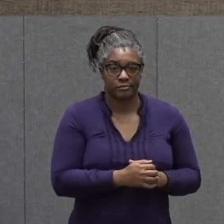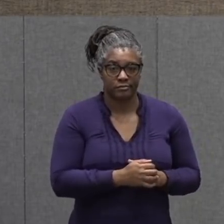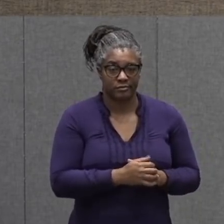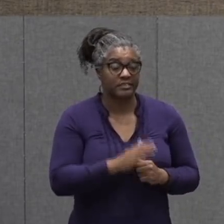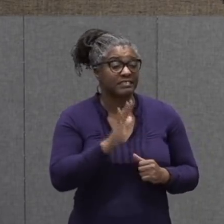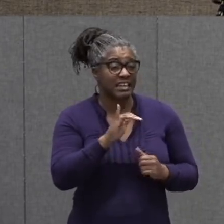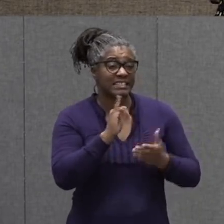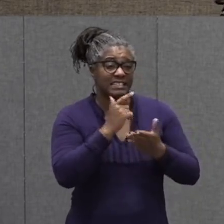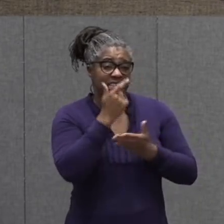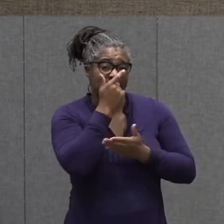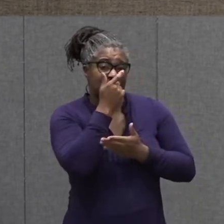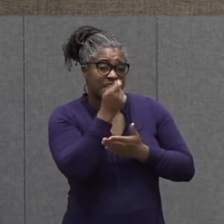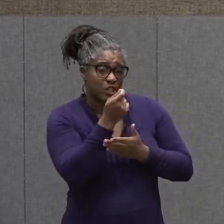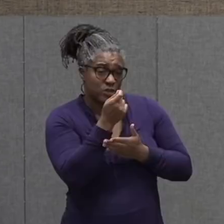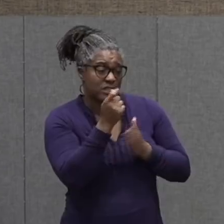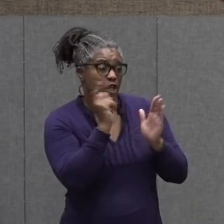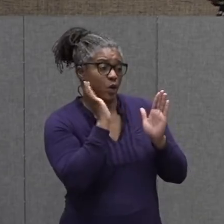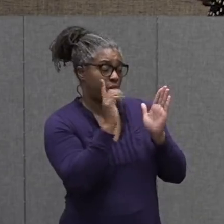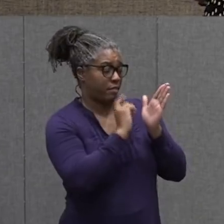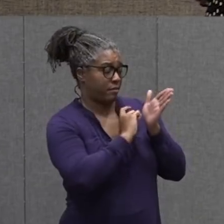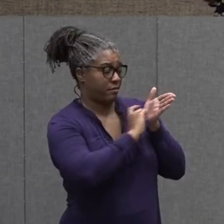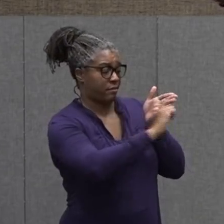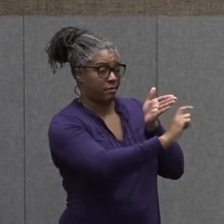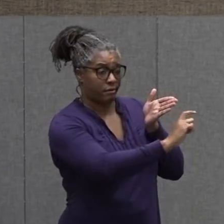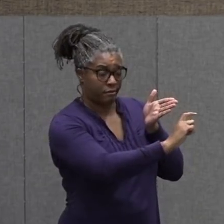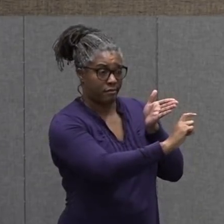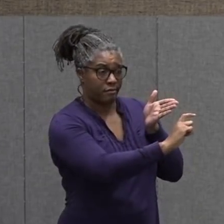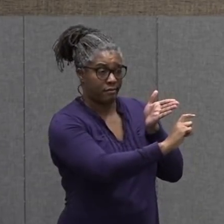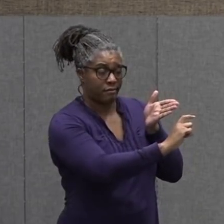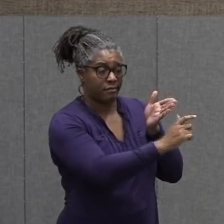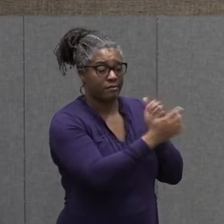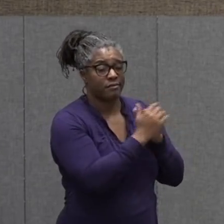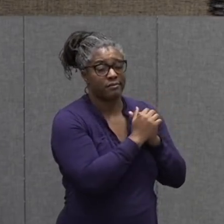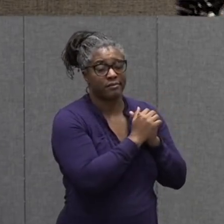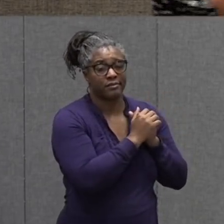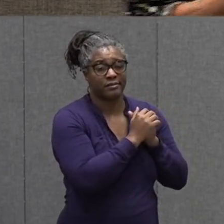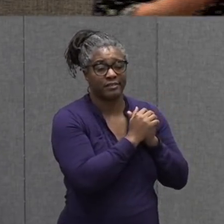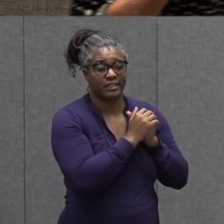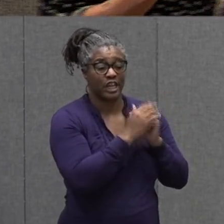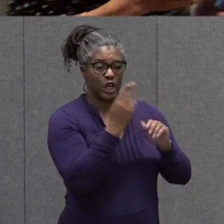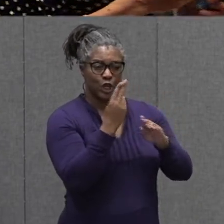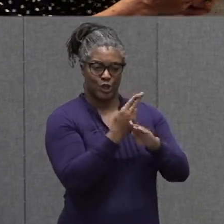'Cause they are traveling only on those animals and I love that idea, they're using each other.